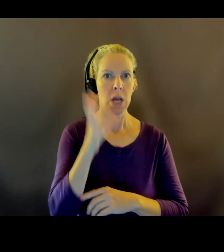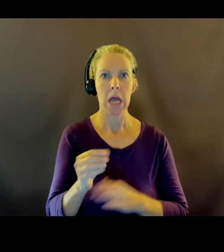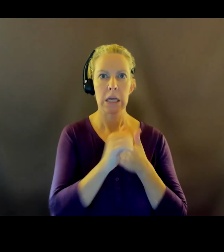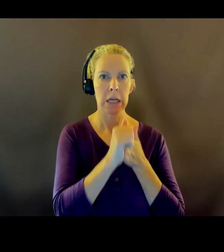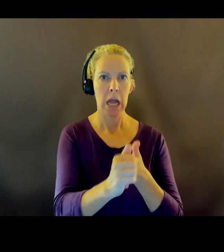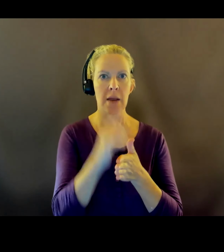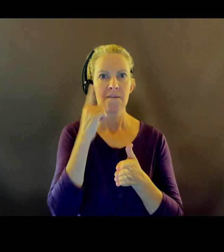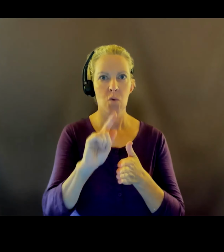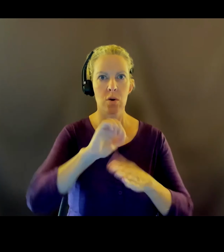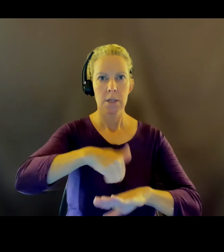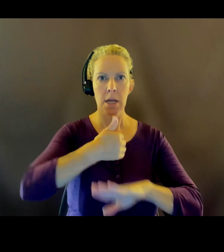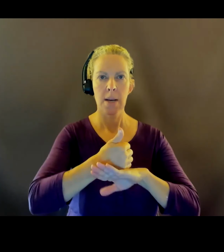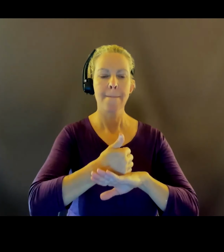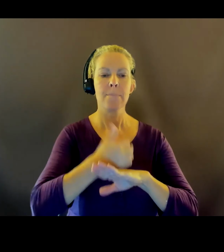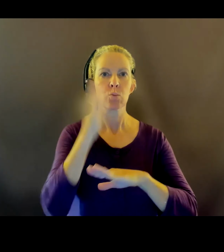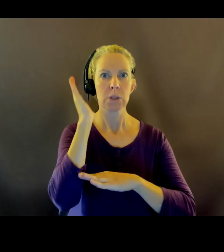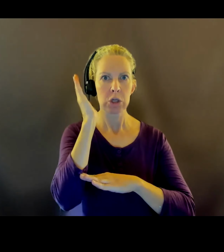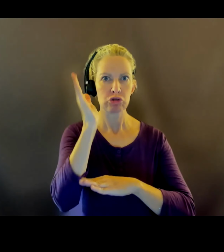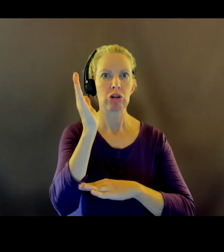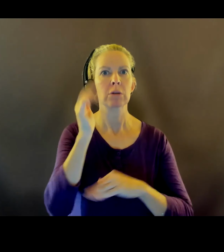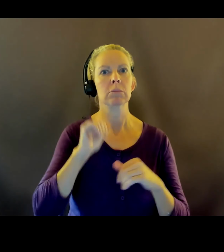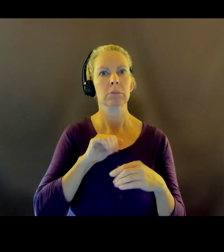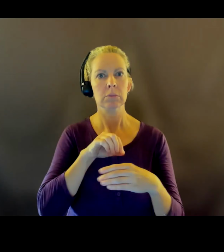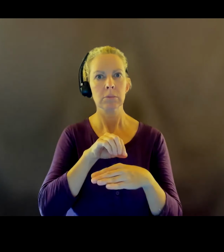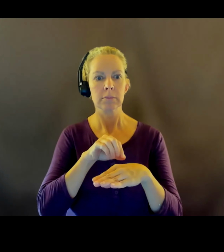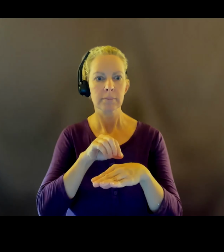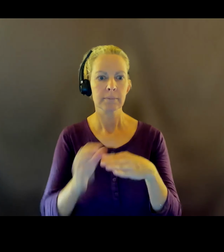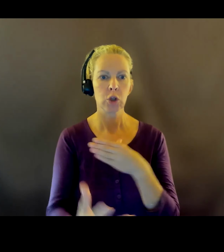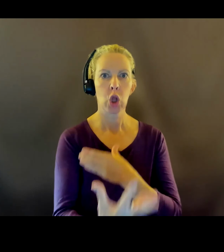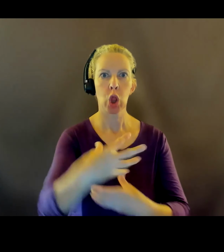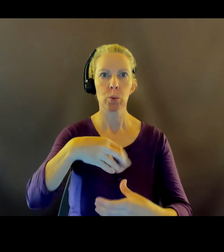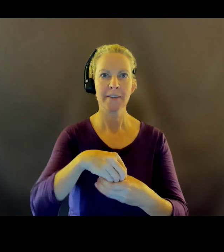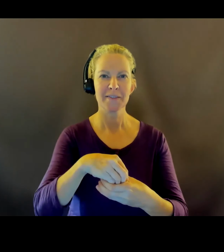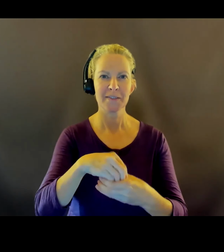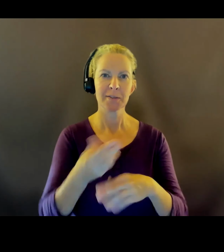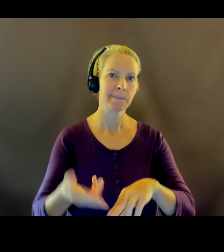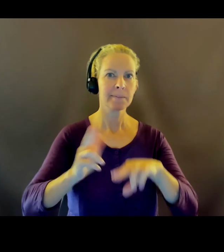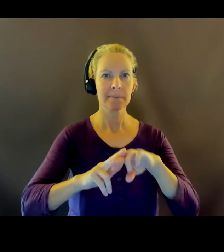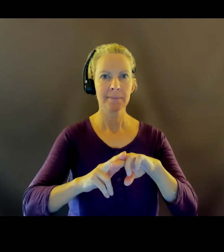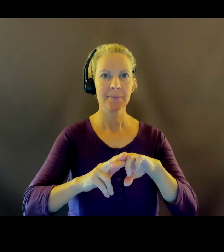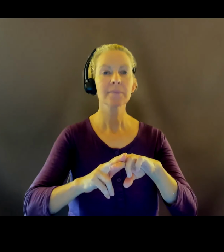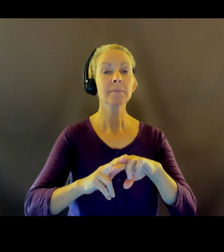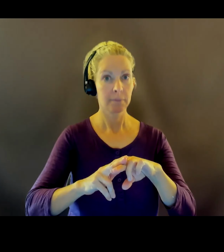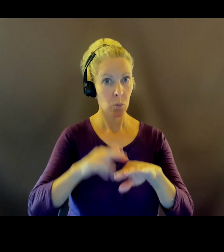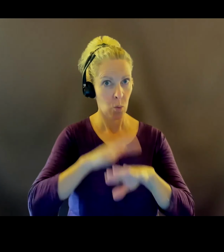strategies on how you will present such and such information so you are being more inclusive by design on purpose.